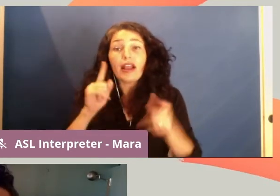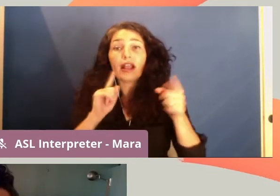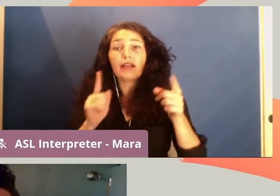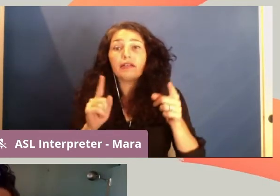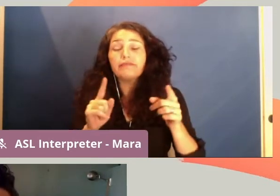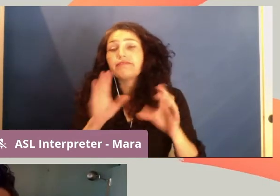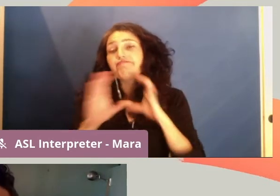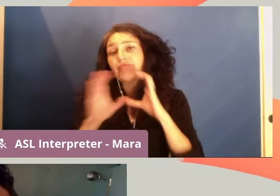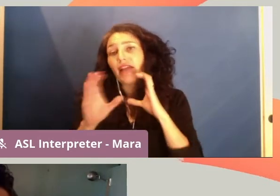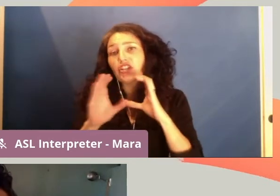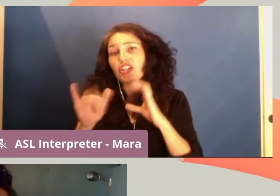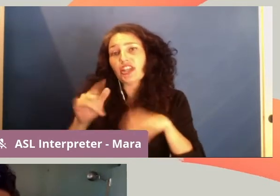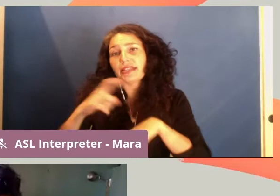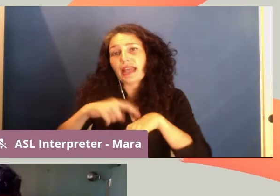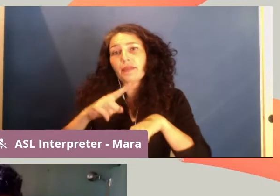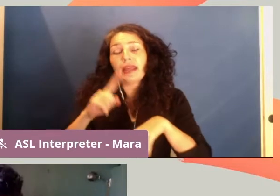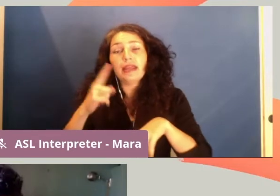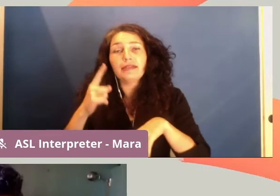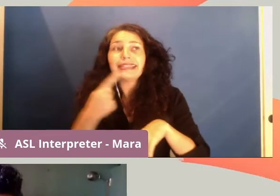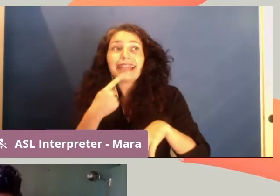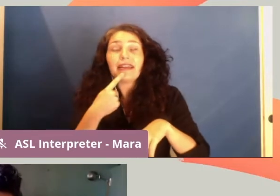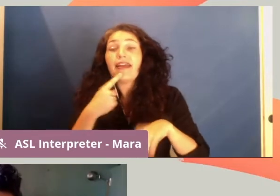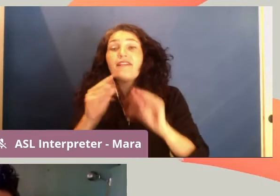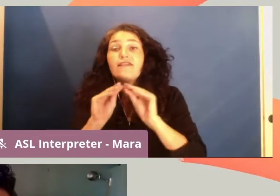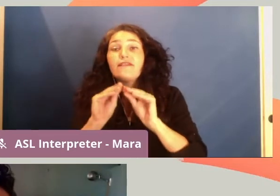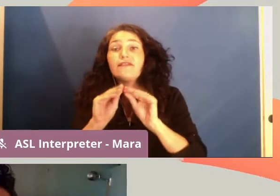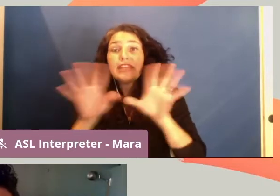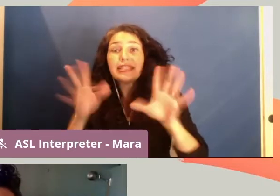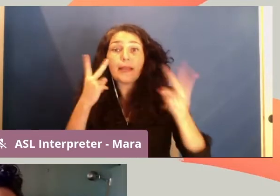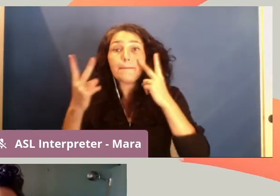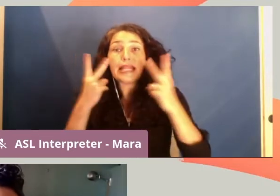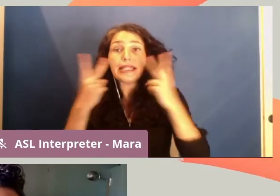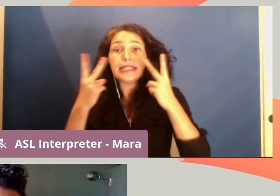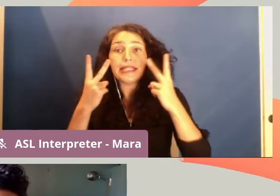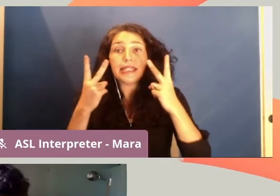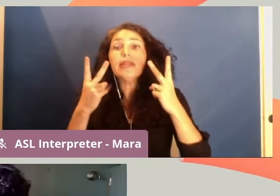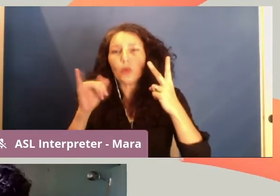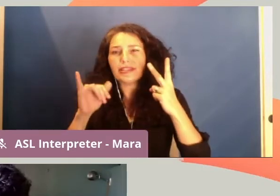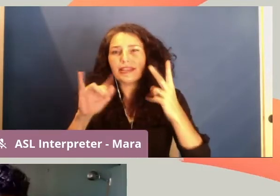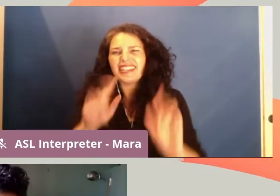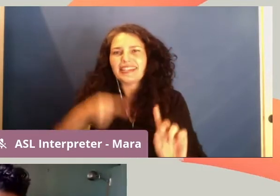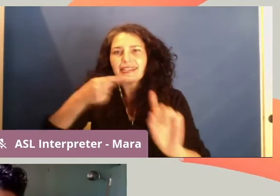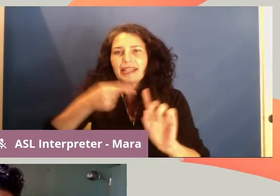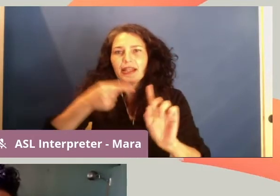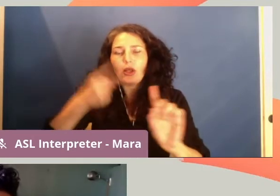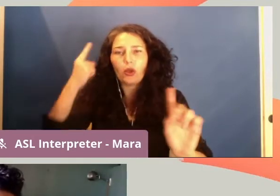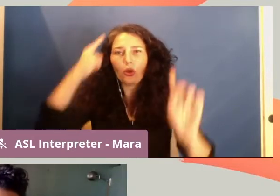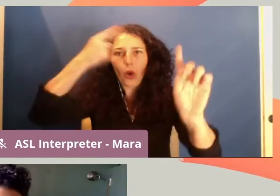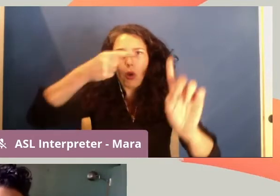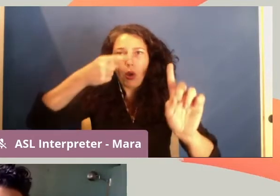was the singular goal for trans people. And with Laverne on the cover, we had reached our goal,